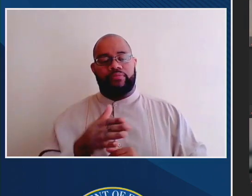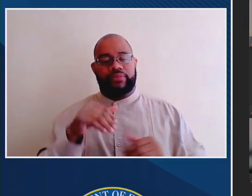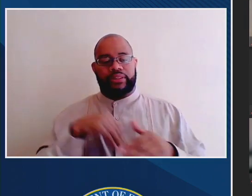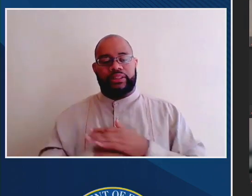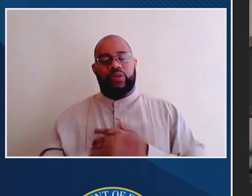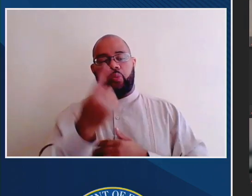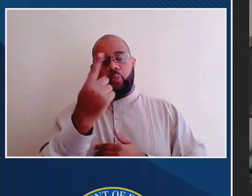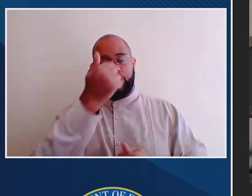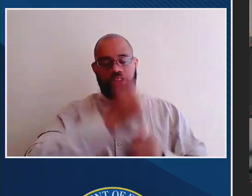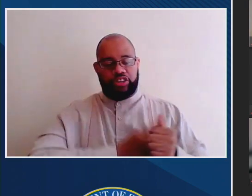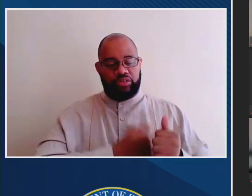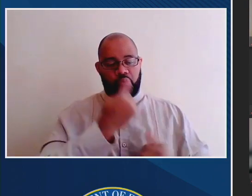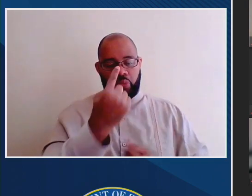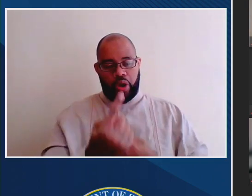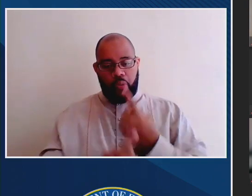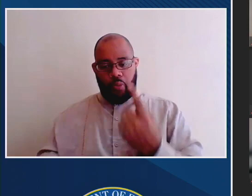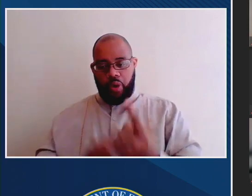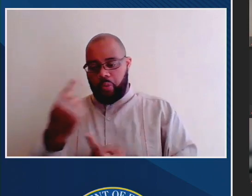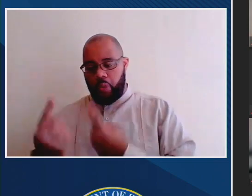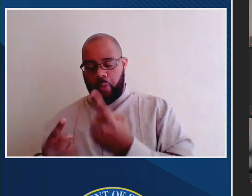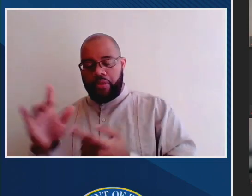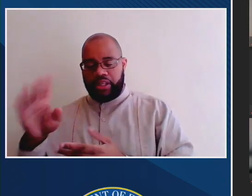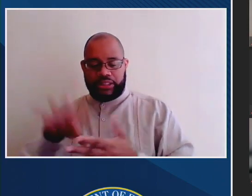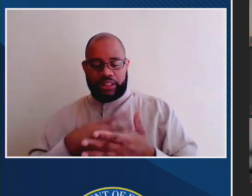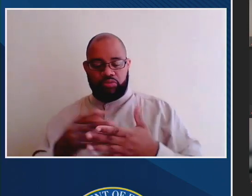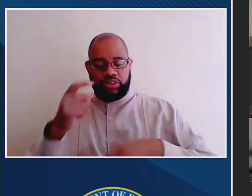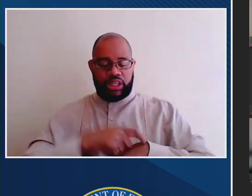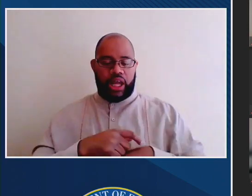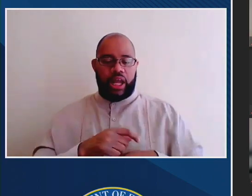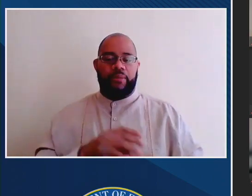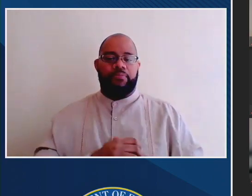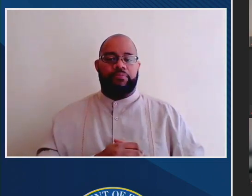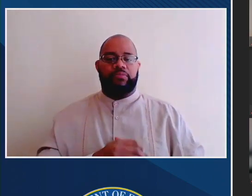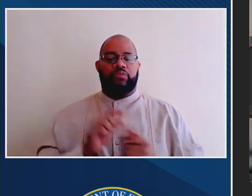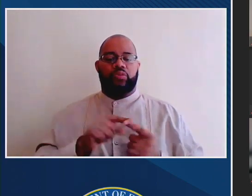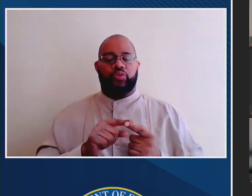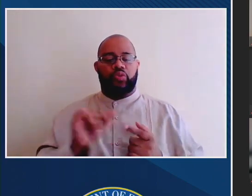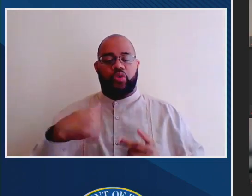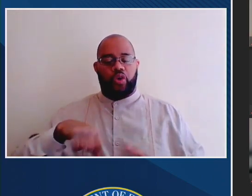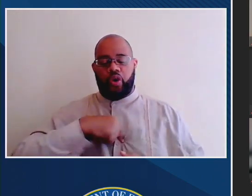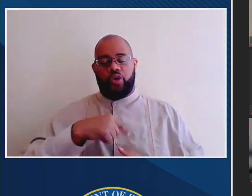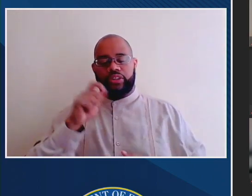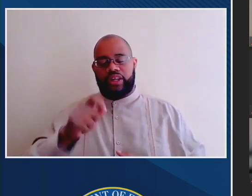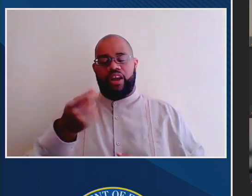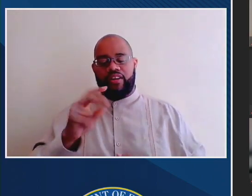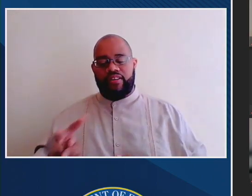at their scheduled time into our zoom.gov location meeting from the waiting room and